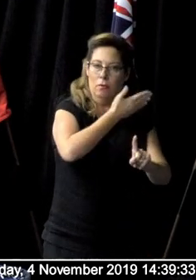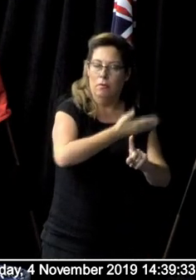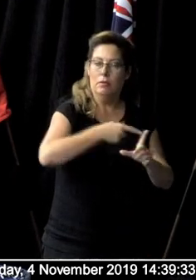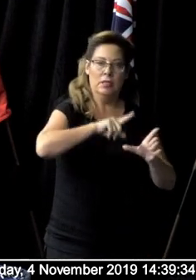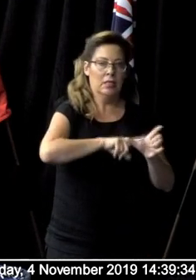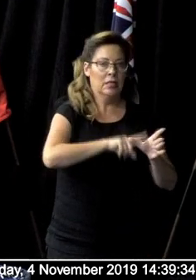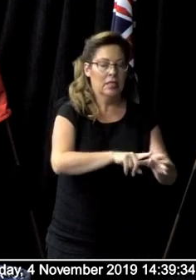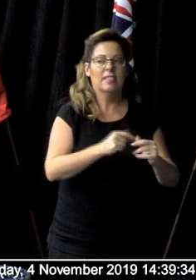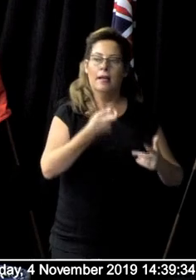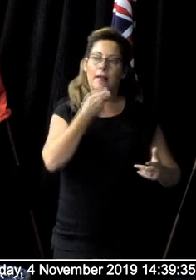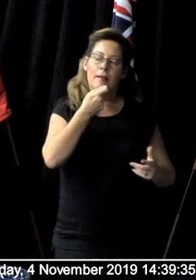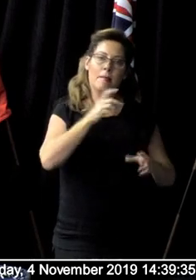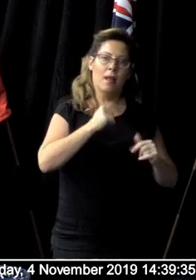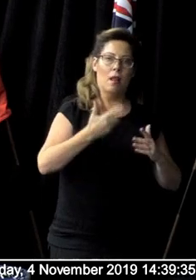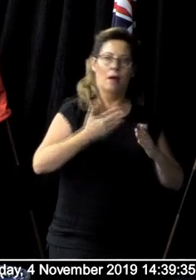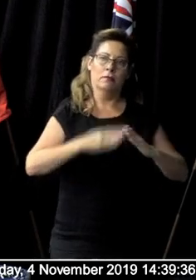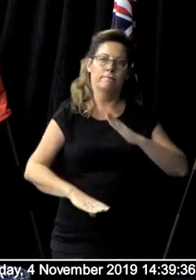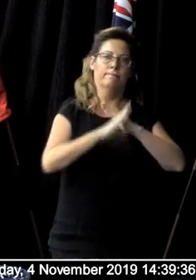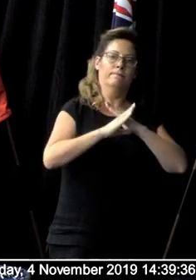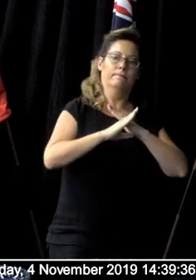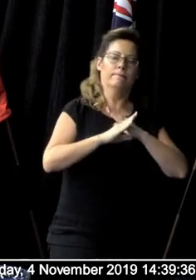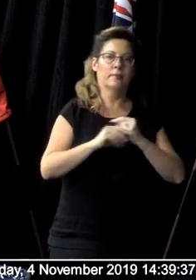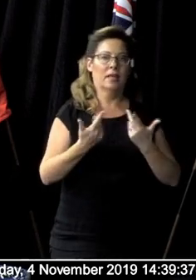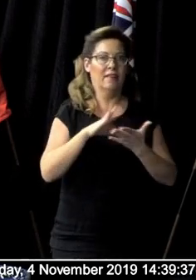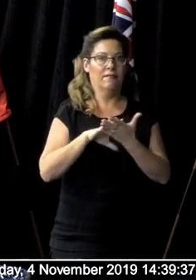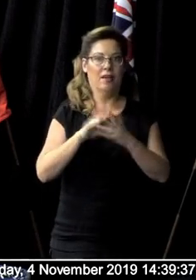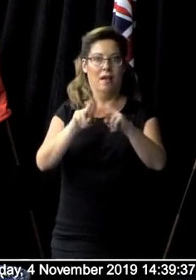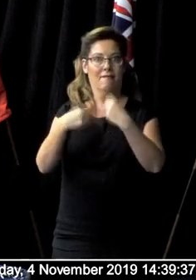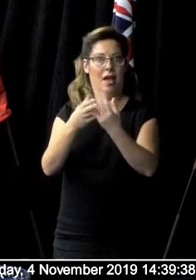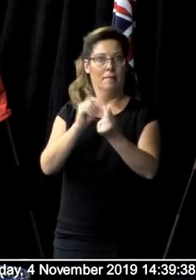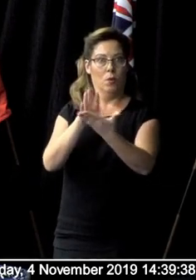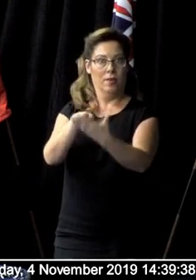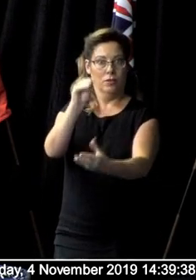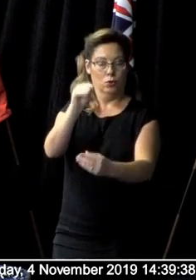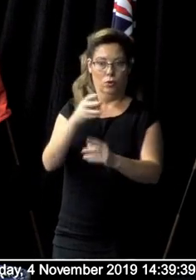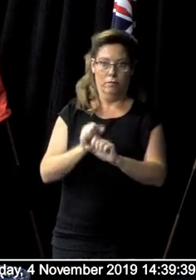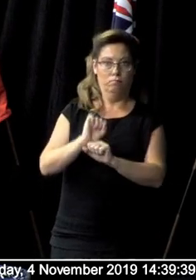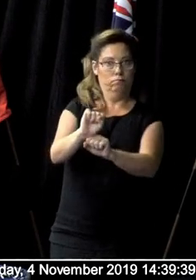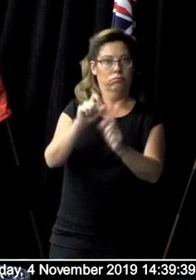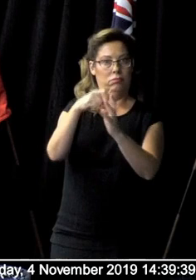gate keeping that happens when students approach a local regular school,